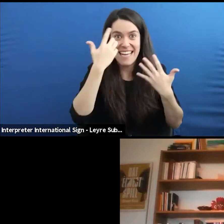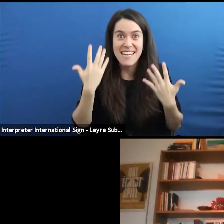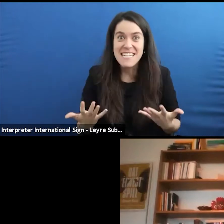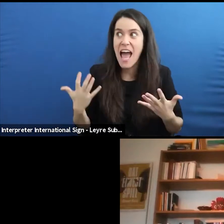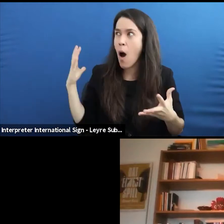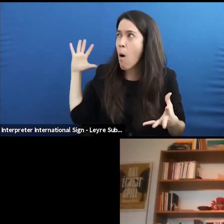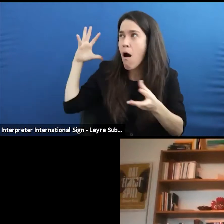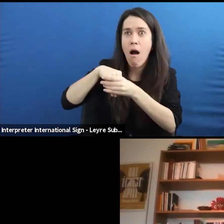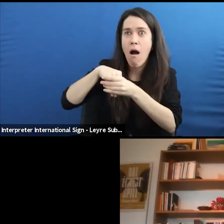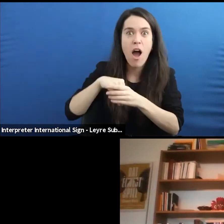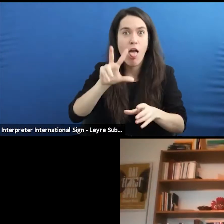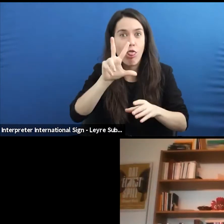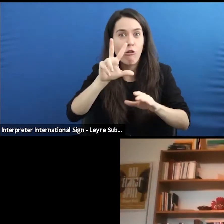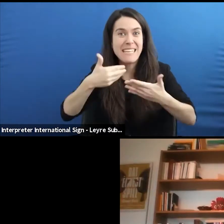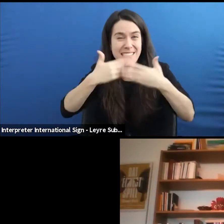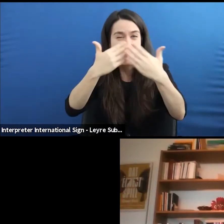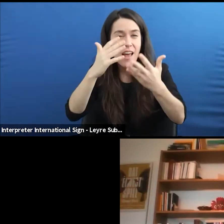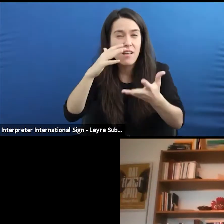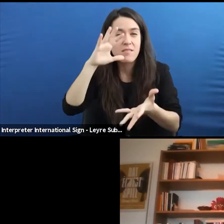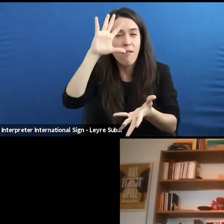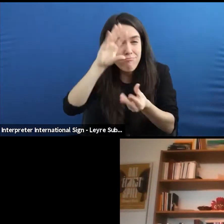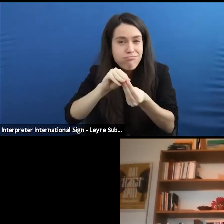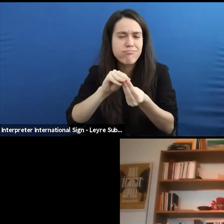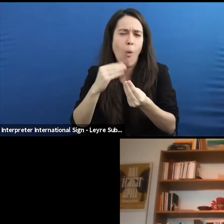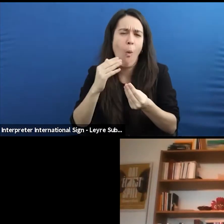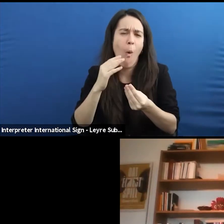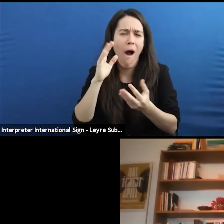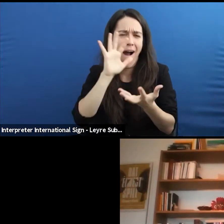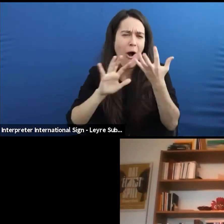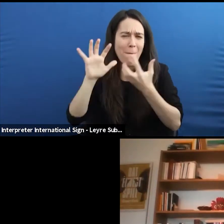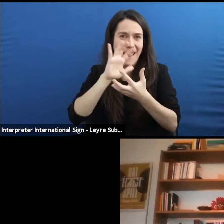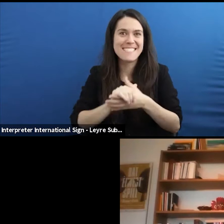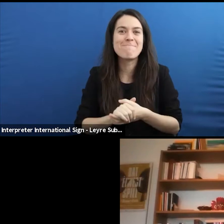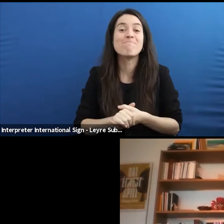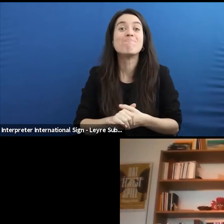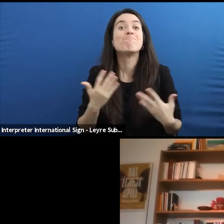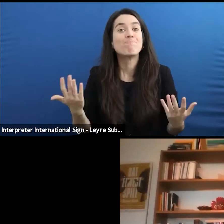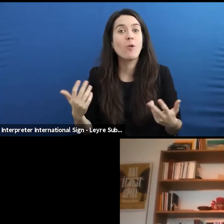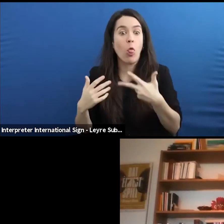these three days, we have heard from the three institutions of the European Union.